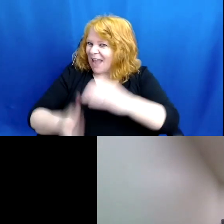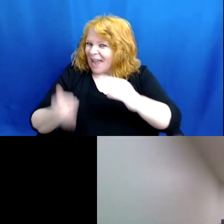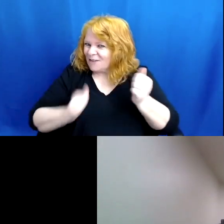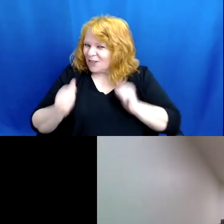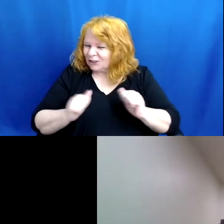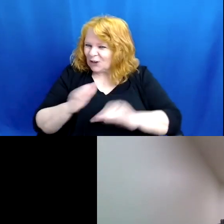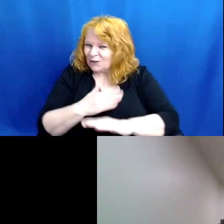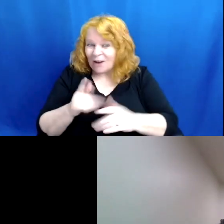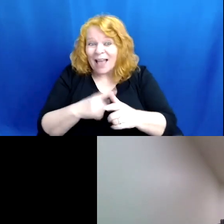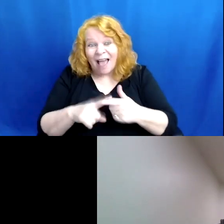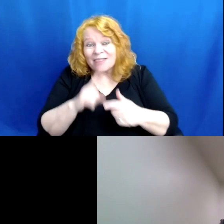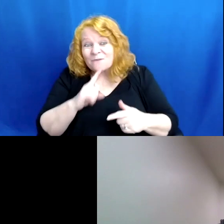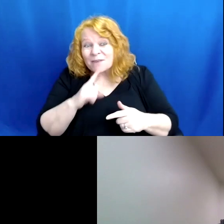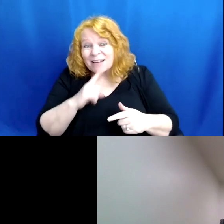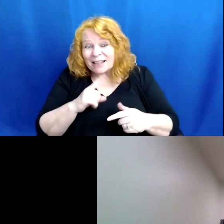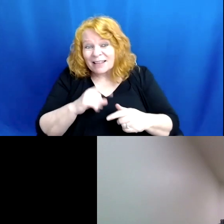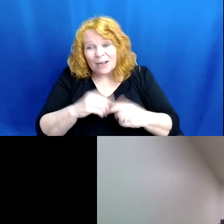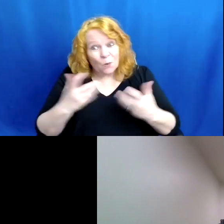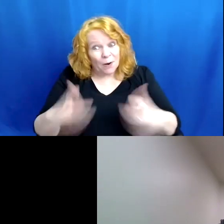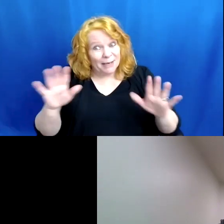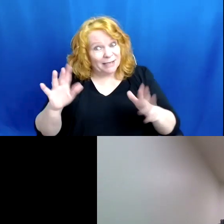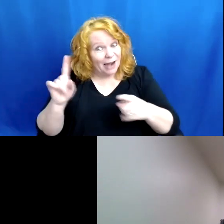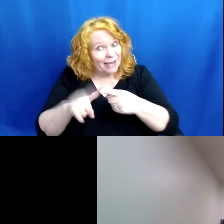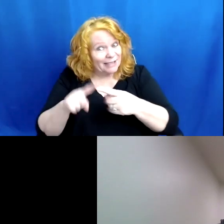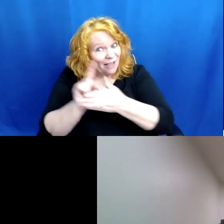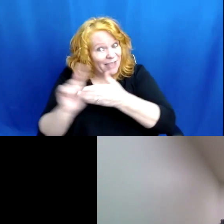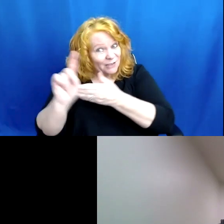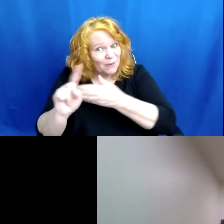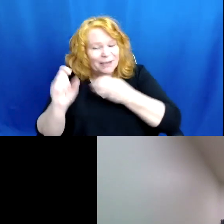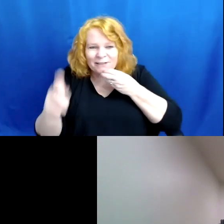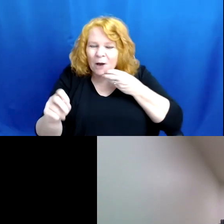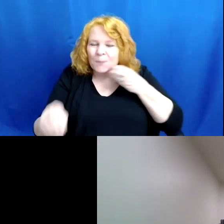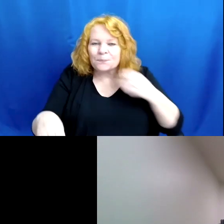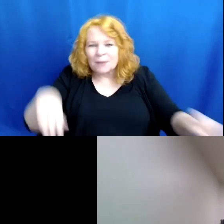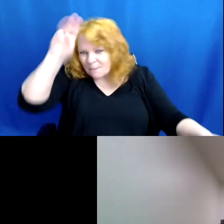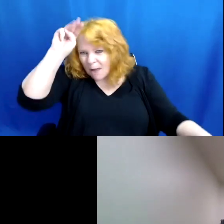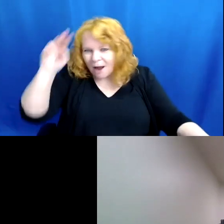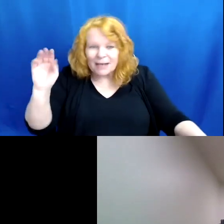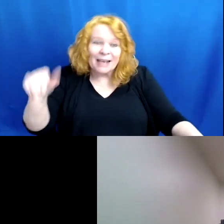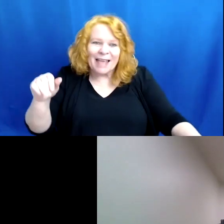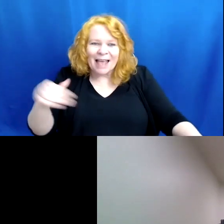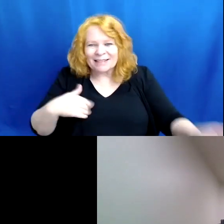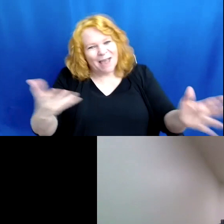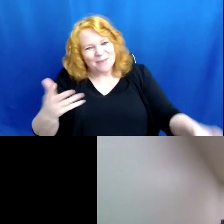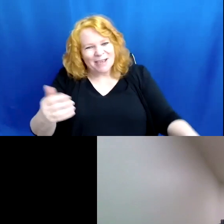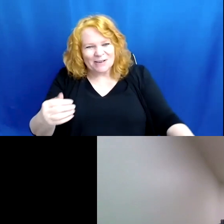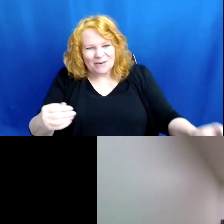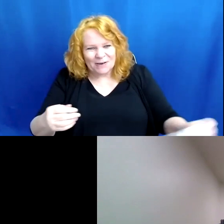Then we are really done until next week. So Marvin. Marvin: Yes, Gwyn? I am here.